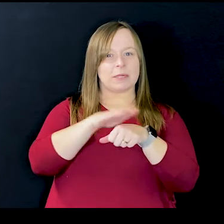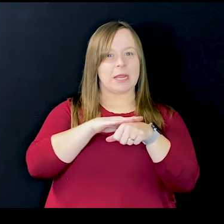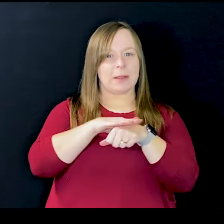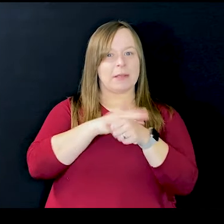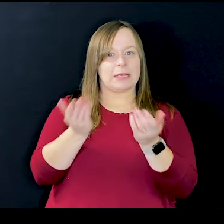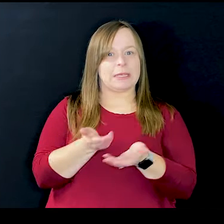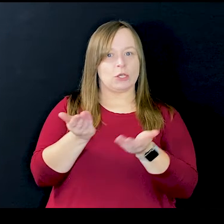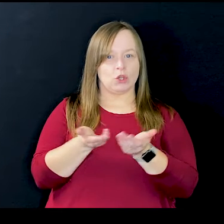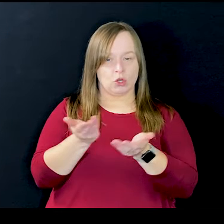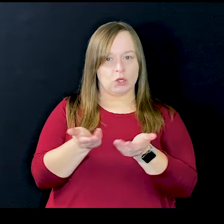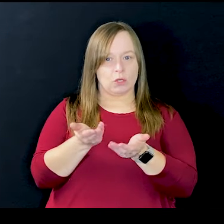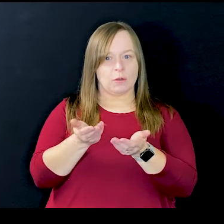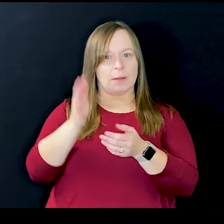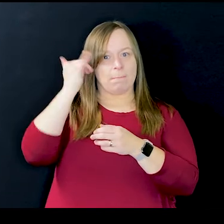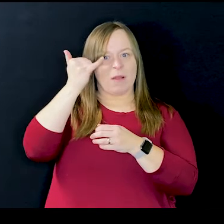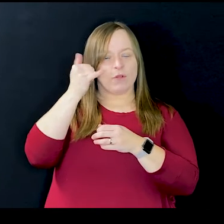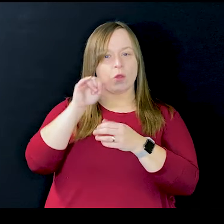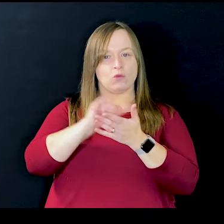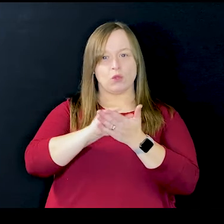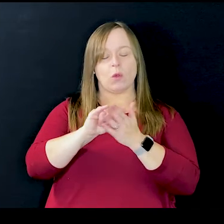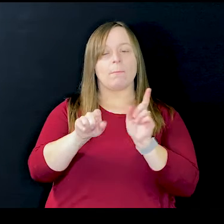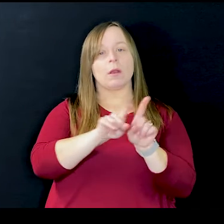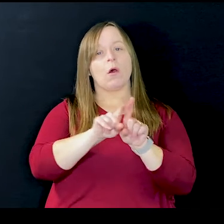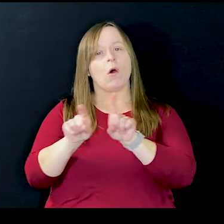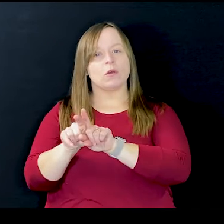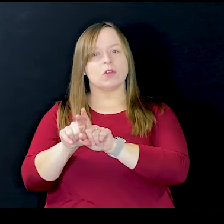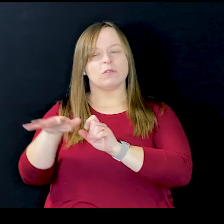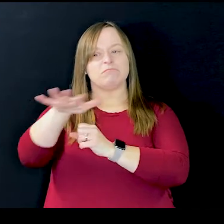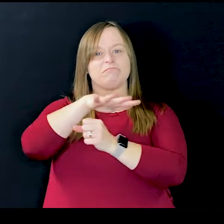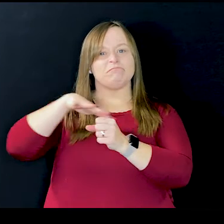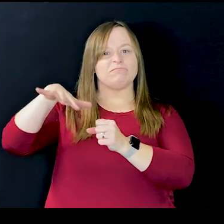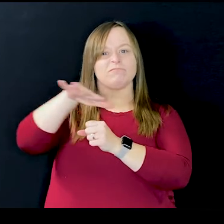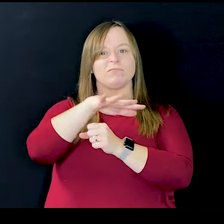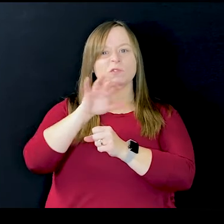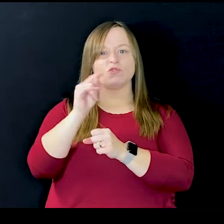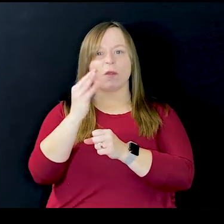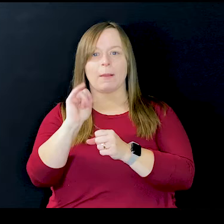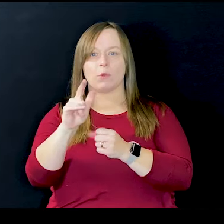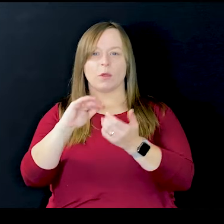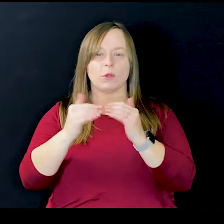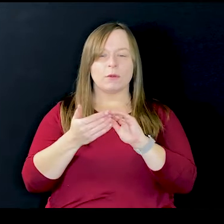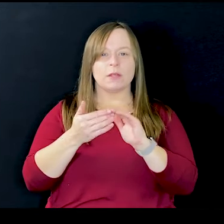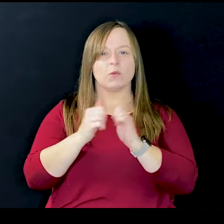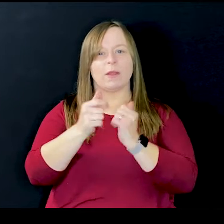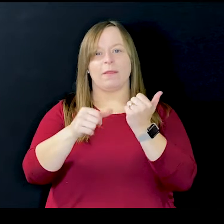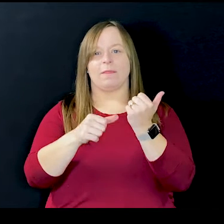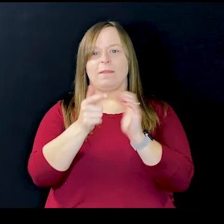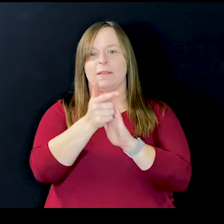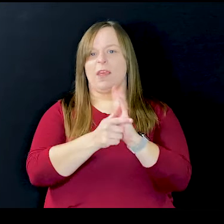Native Americans here in Buffalo, New York, but also in the surrounding tribal communities with legal aid.